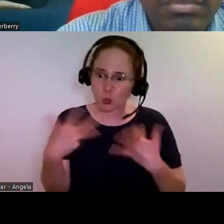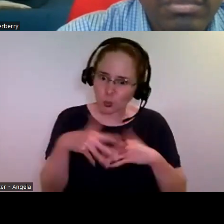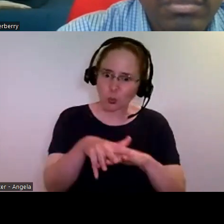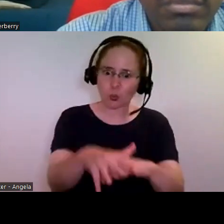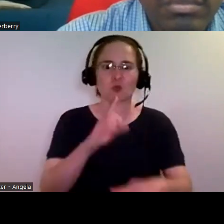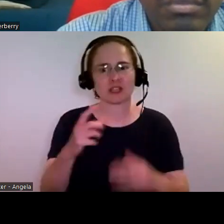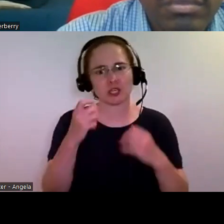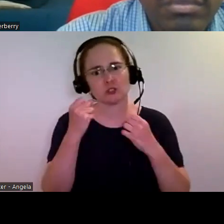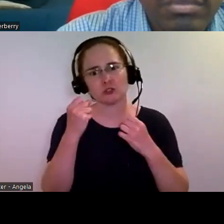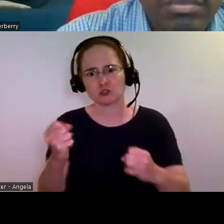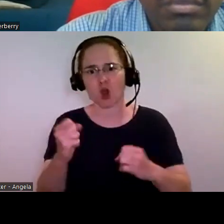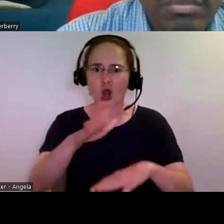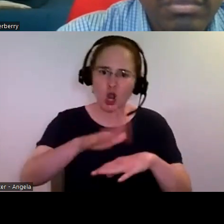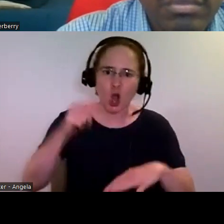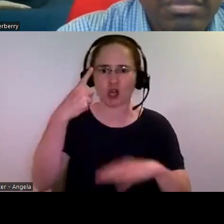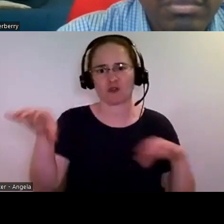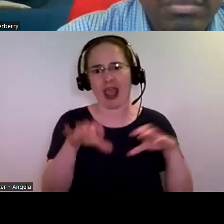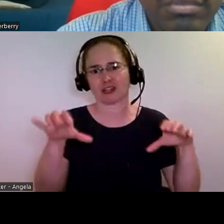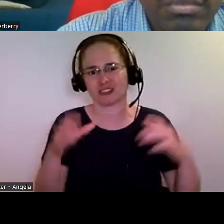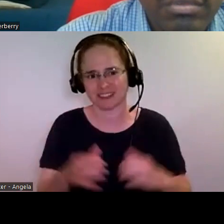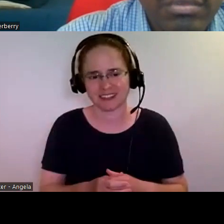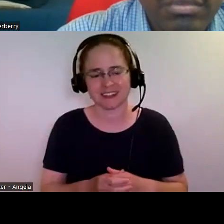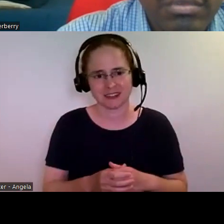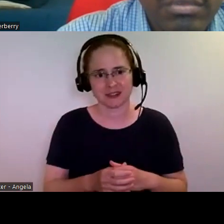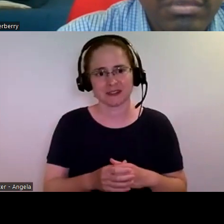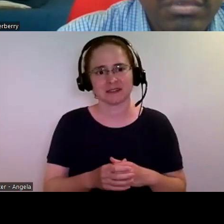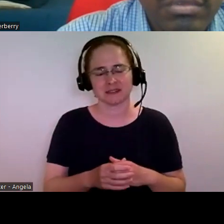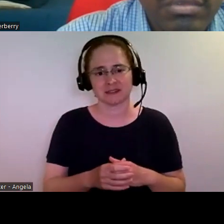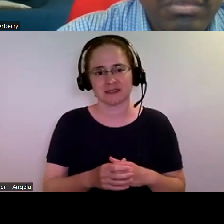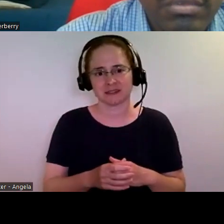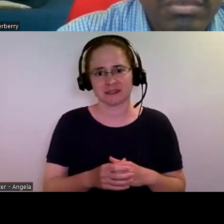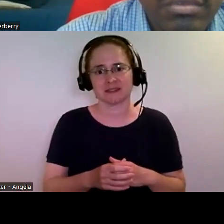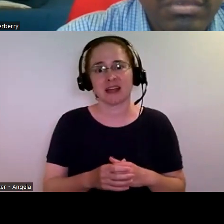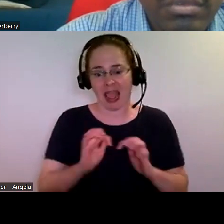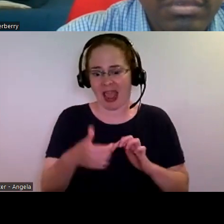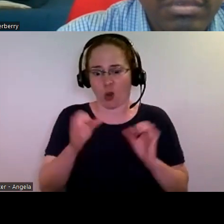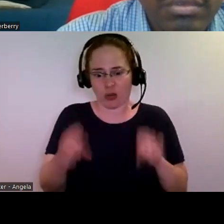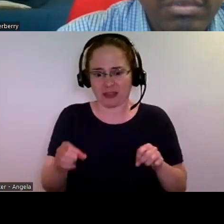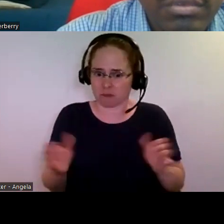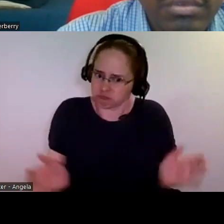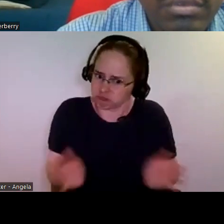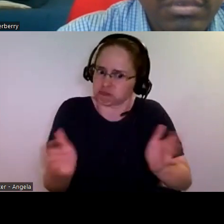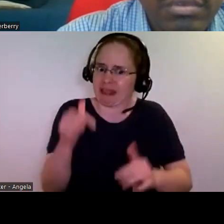for action in terms of where we can take this conversation you know moving forward in our